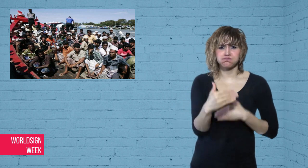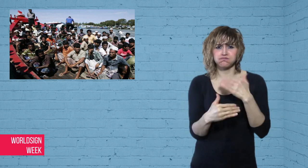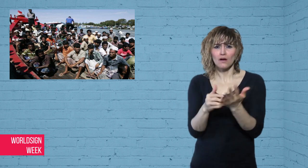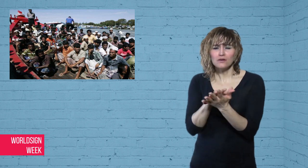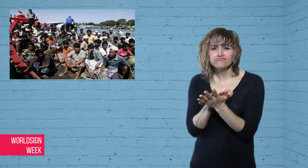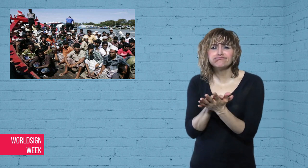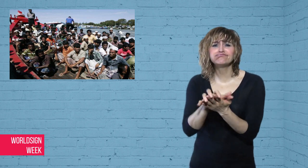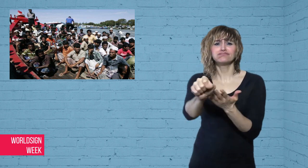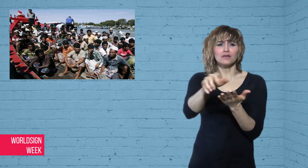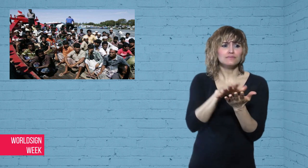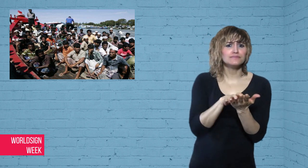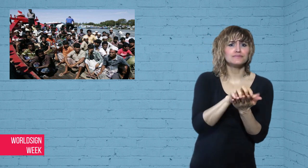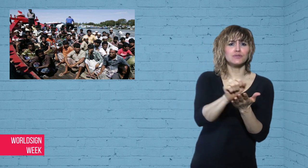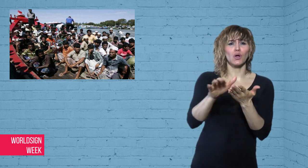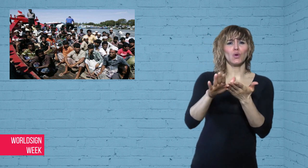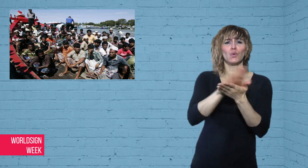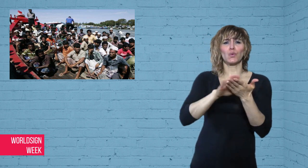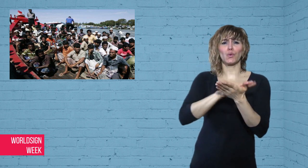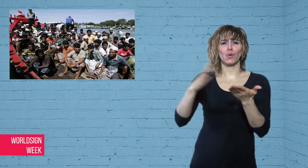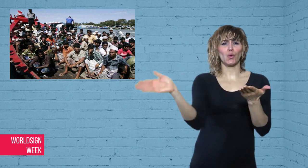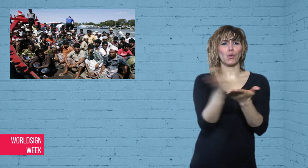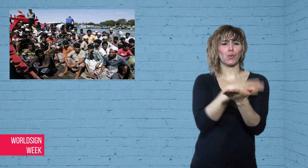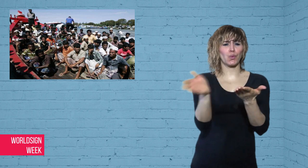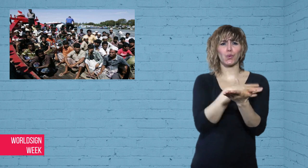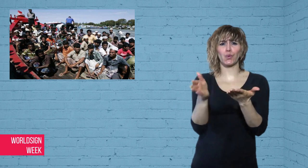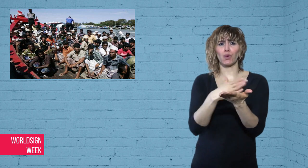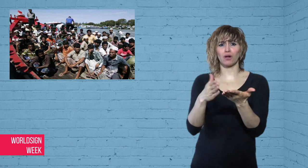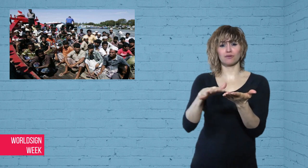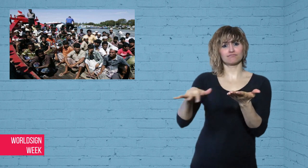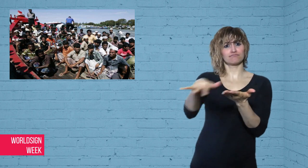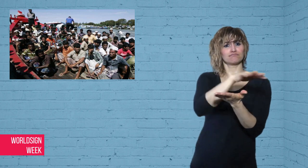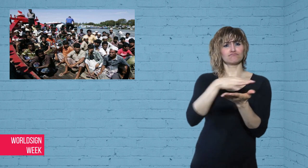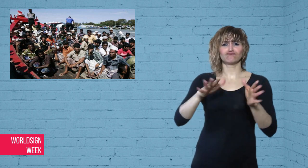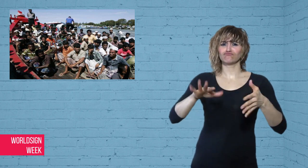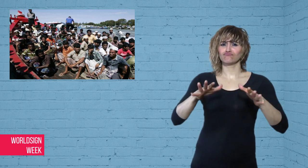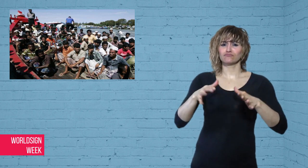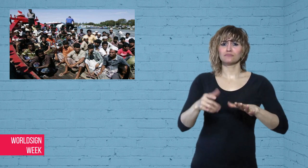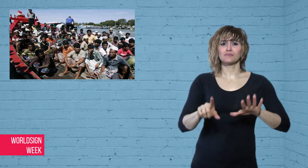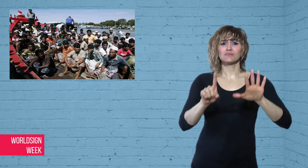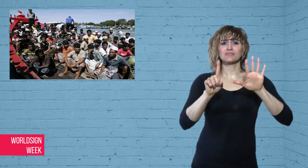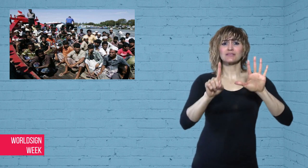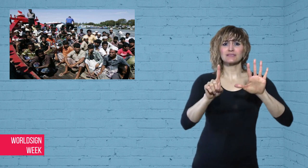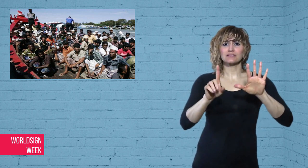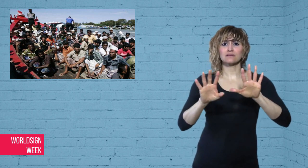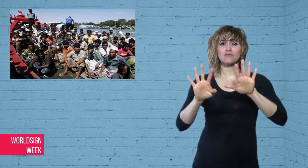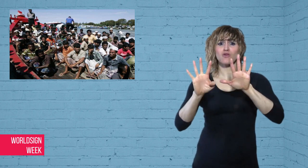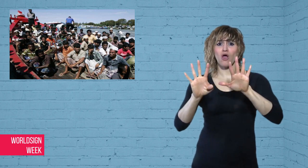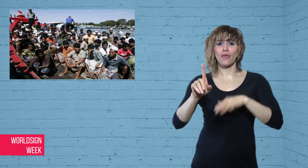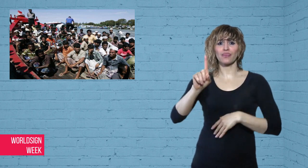began the campaign, around 69,000